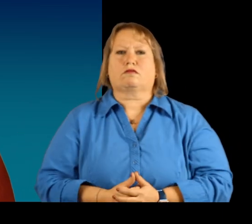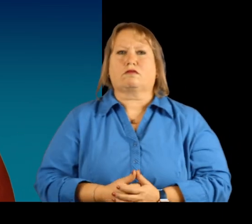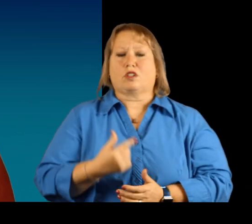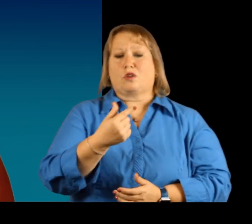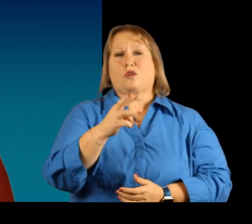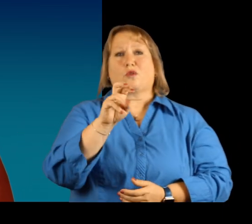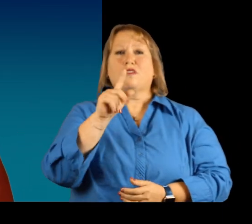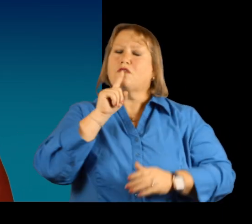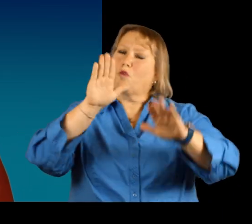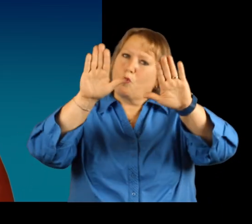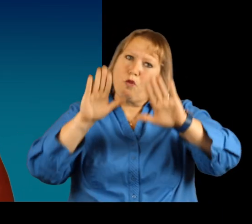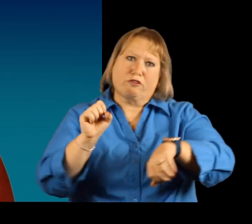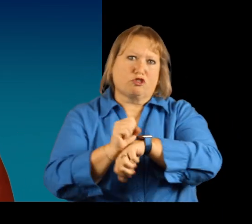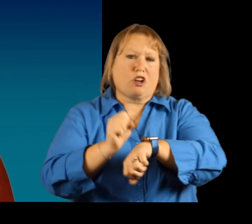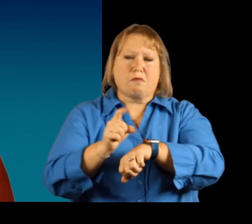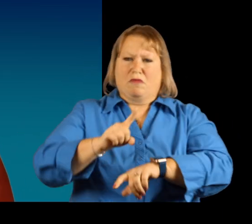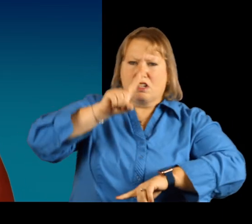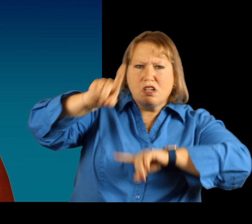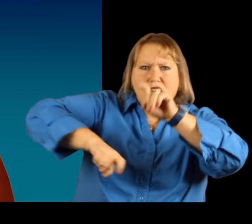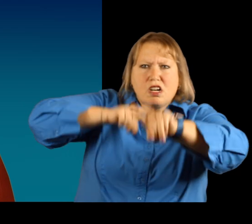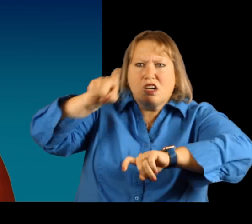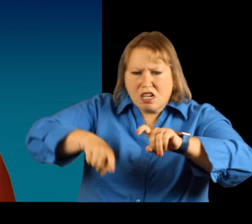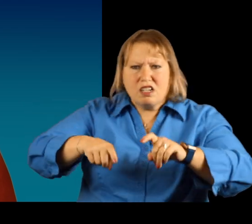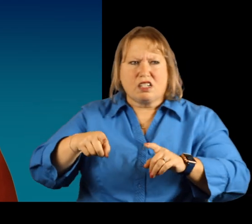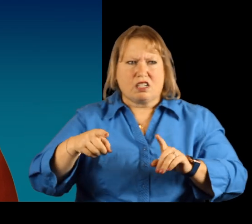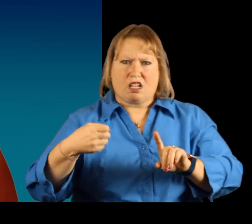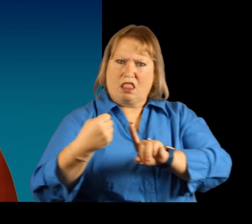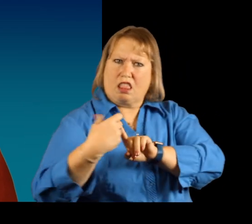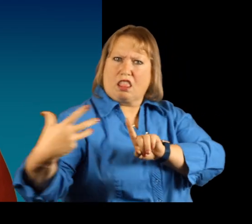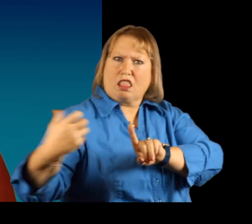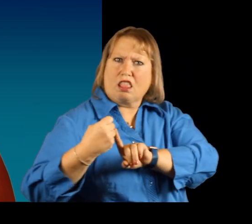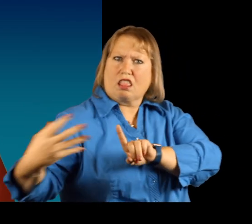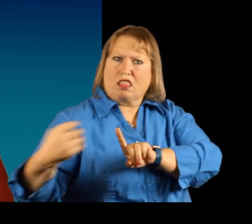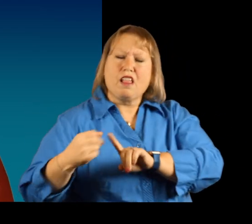an excellent job asking open-ended questions, using active listening and